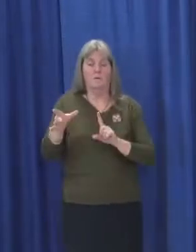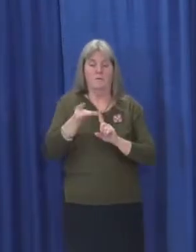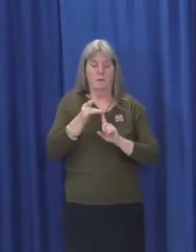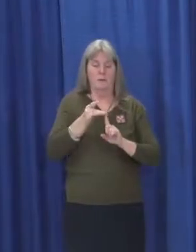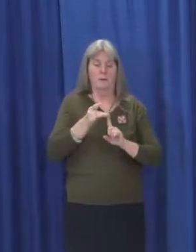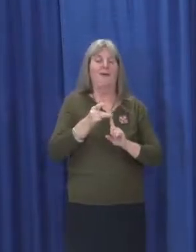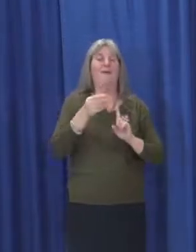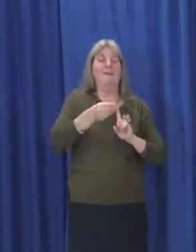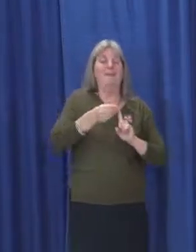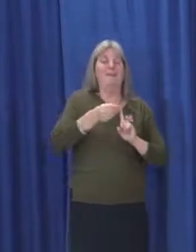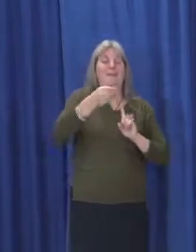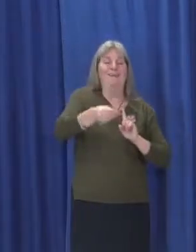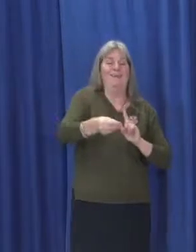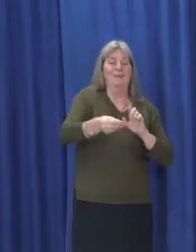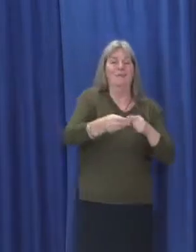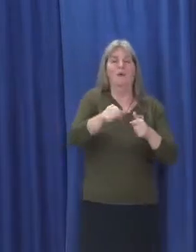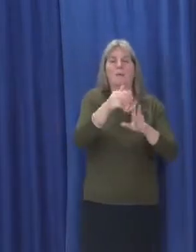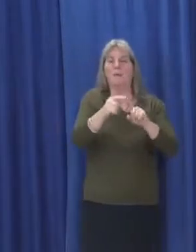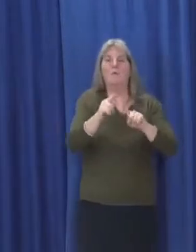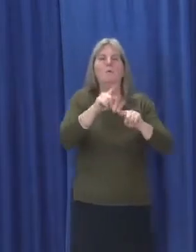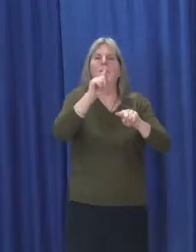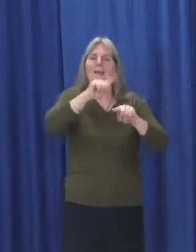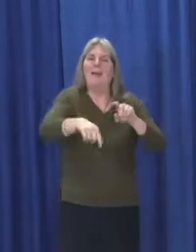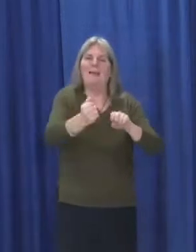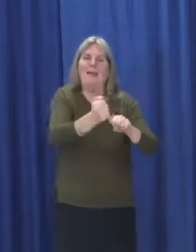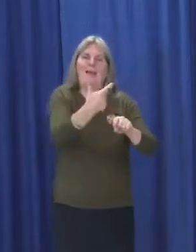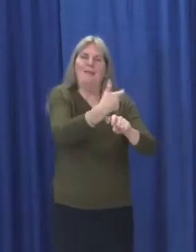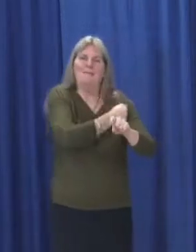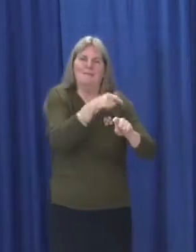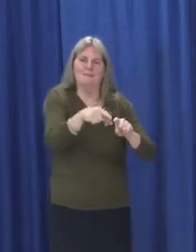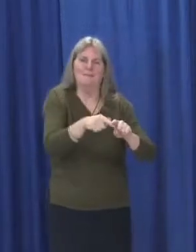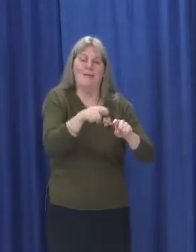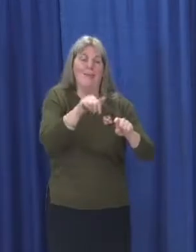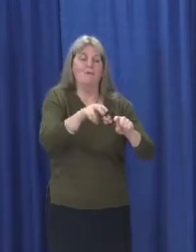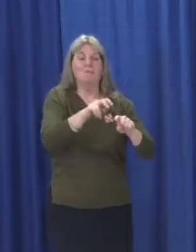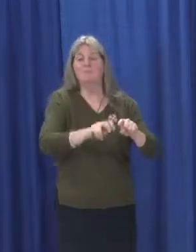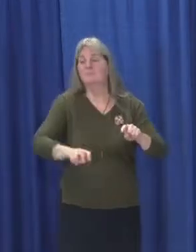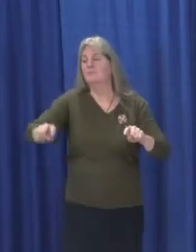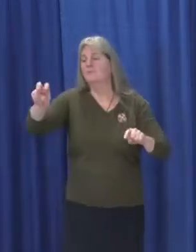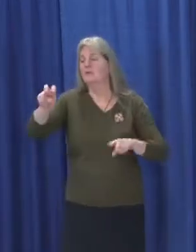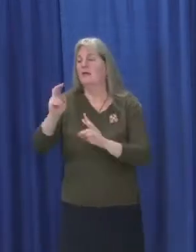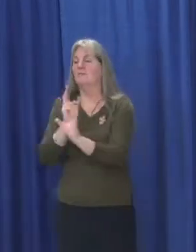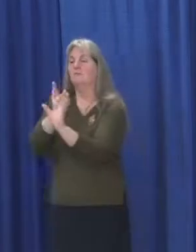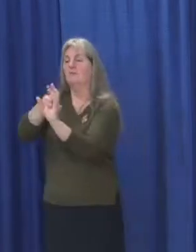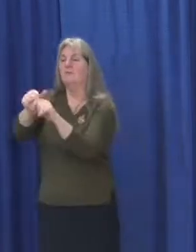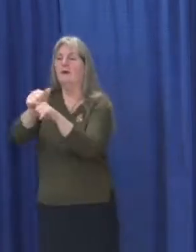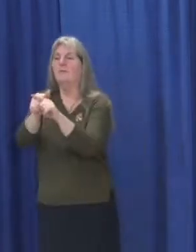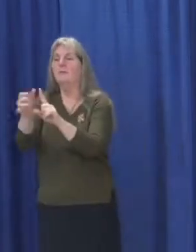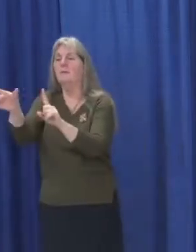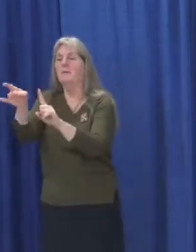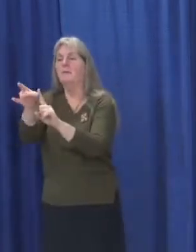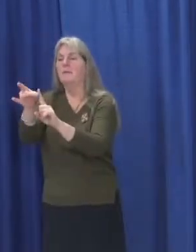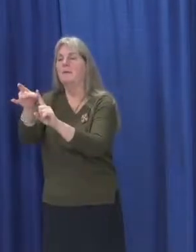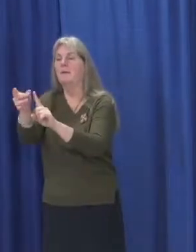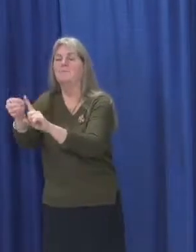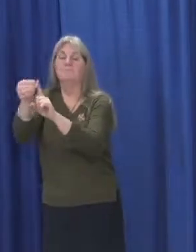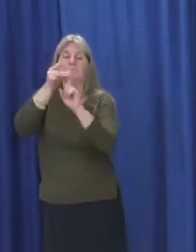and it affects others who cannot get the vaccine in that same person travels and stays with people who are infected bringing